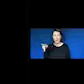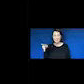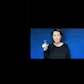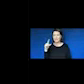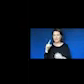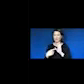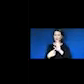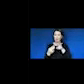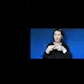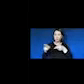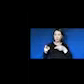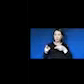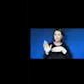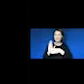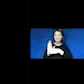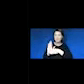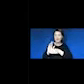the individual.